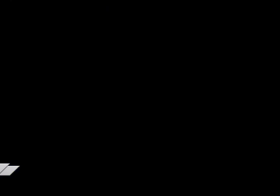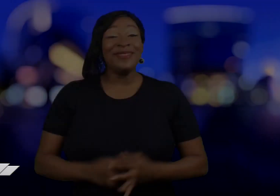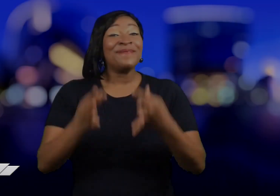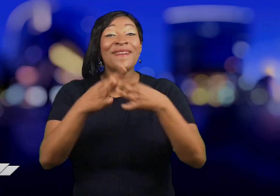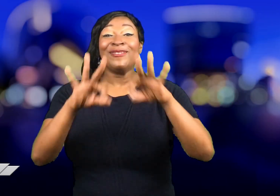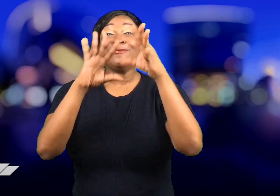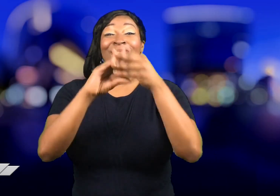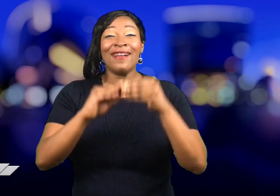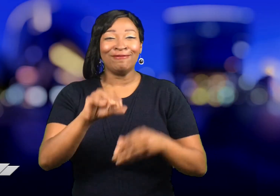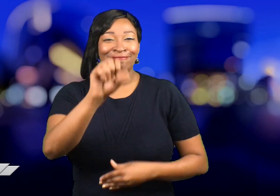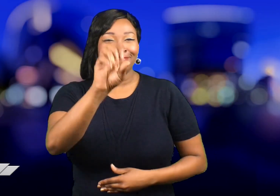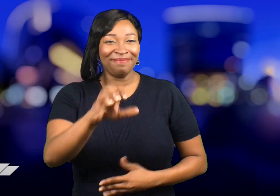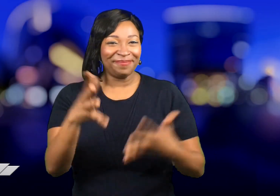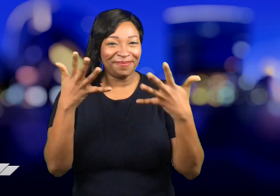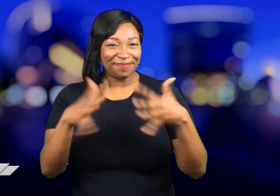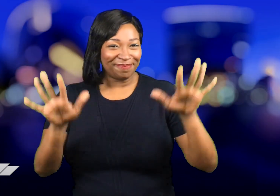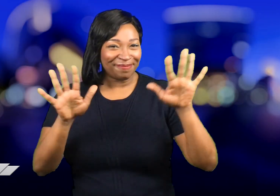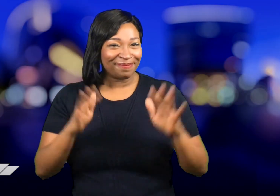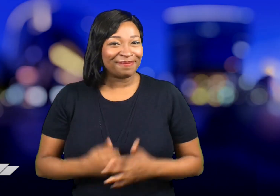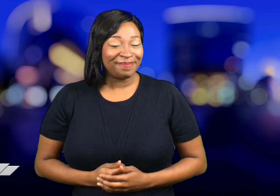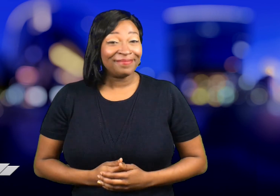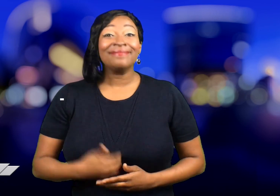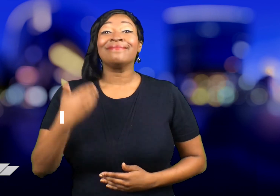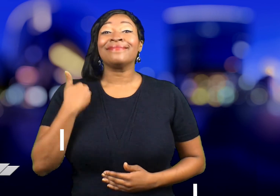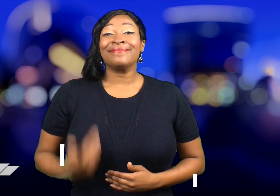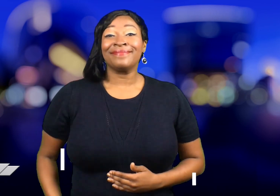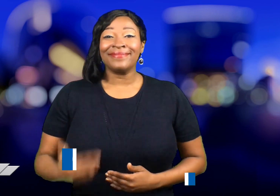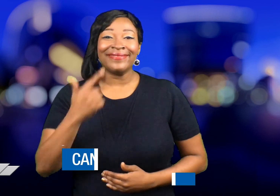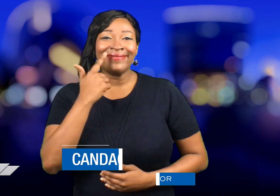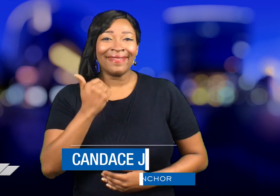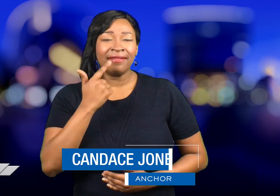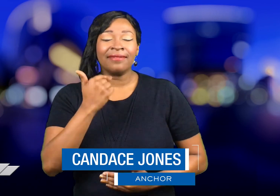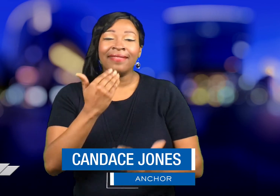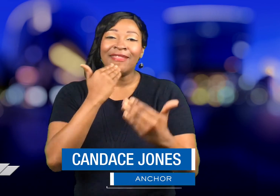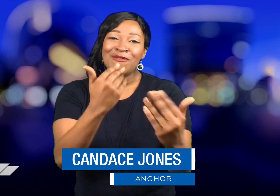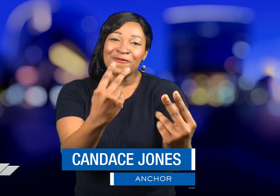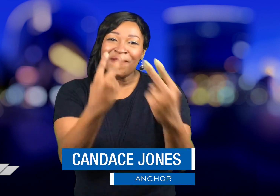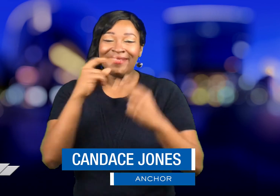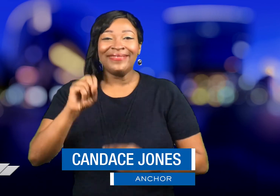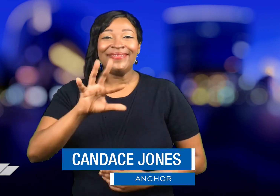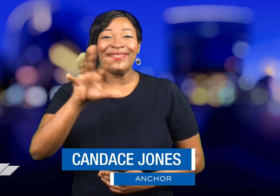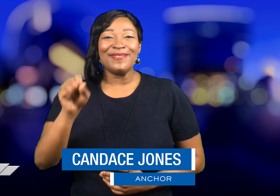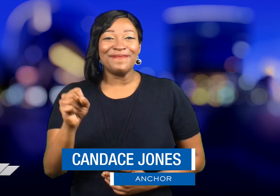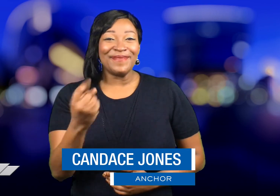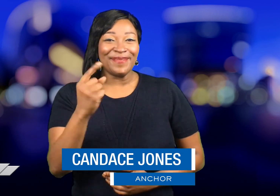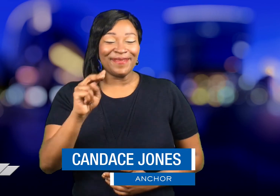And those are our top stories for today. I am Candace Jones. Thank you for watching Sign1News.